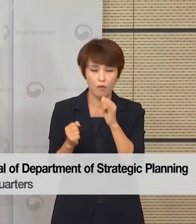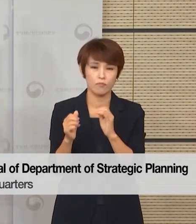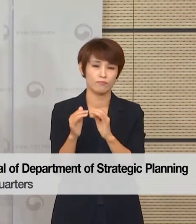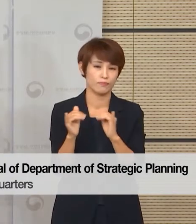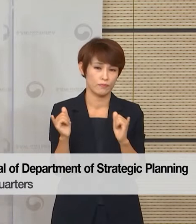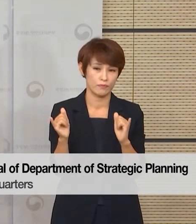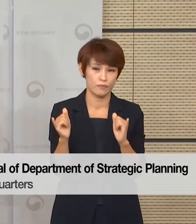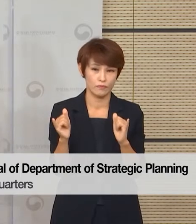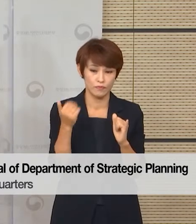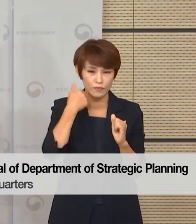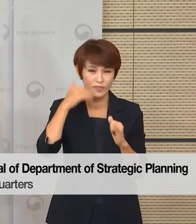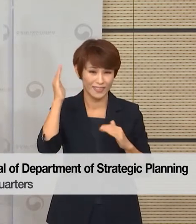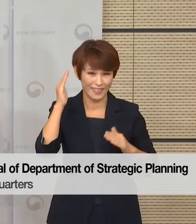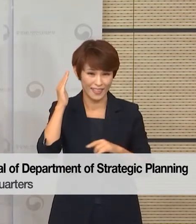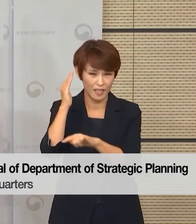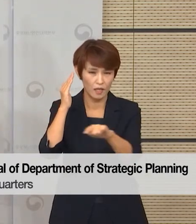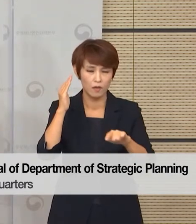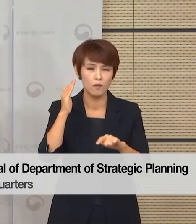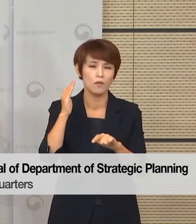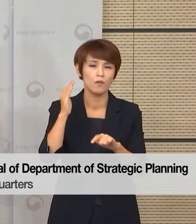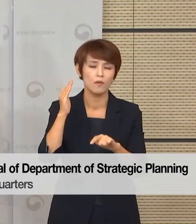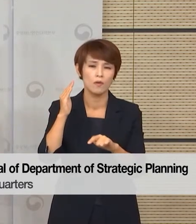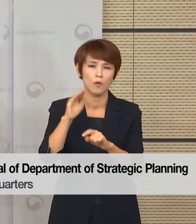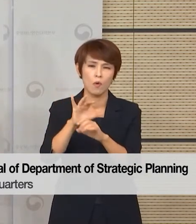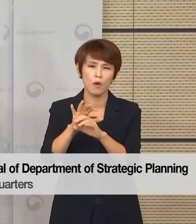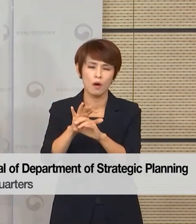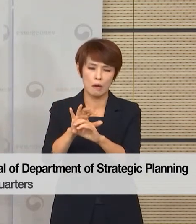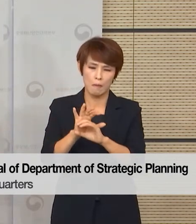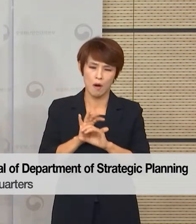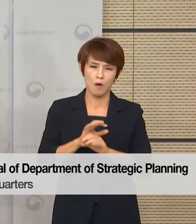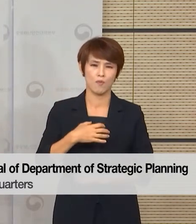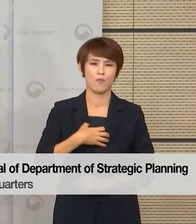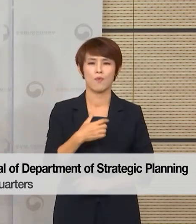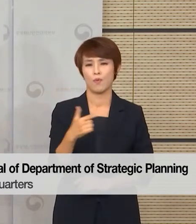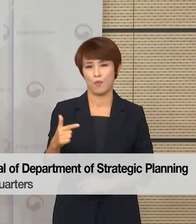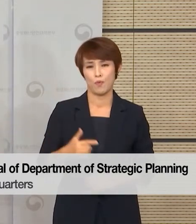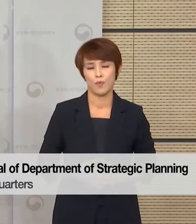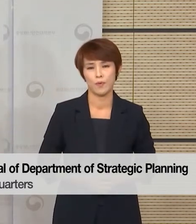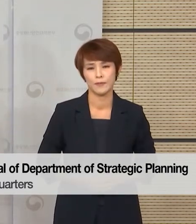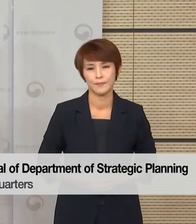have more risks after catching cover at 19. so the government urges them to get vaccinated